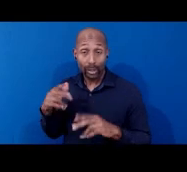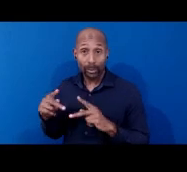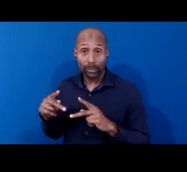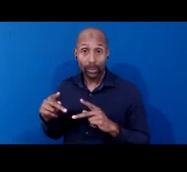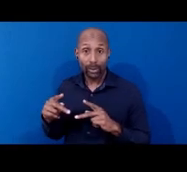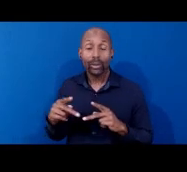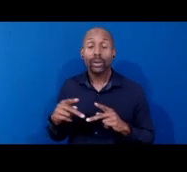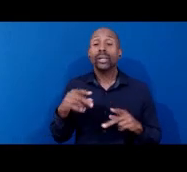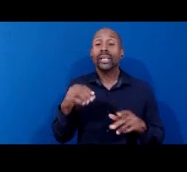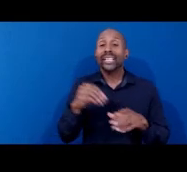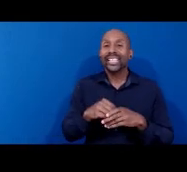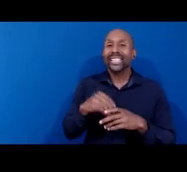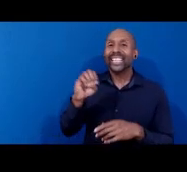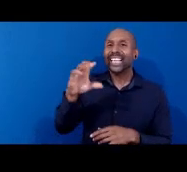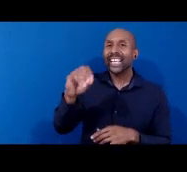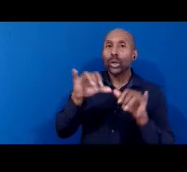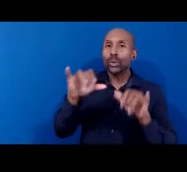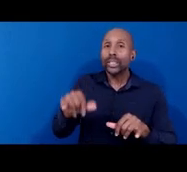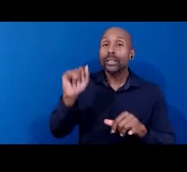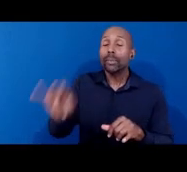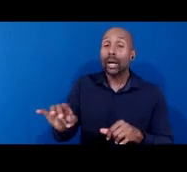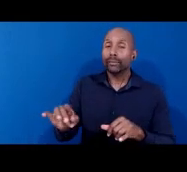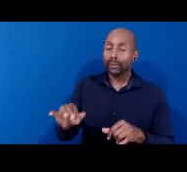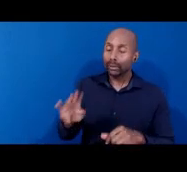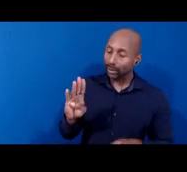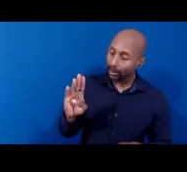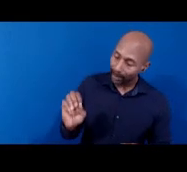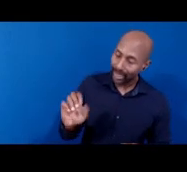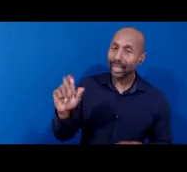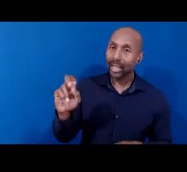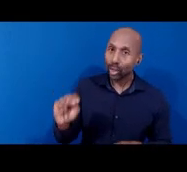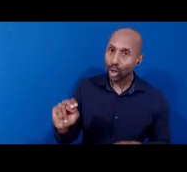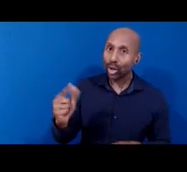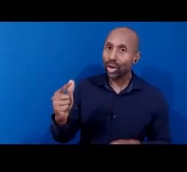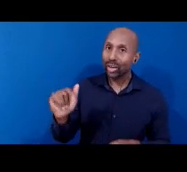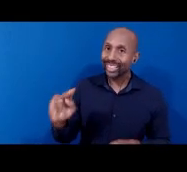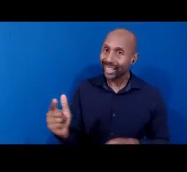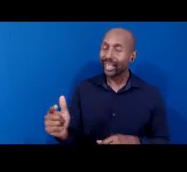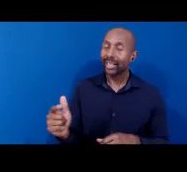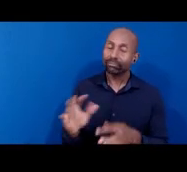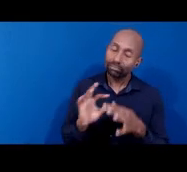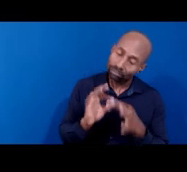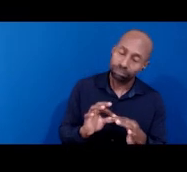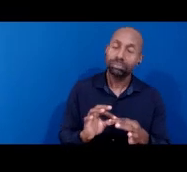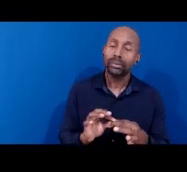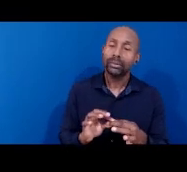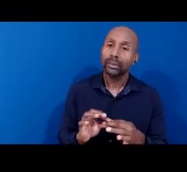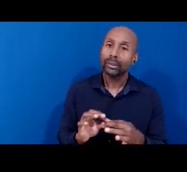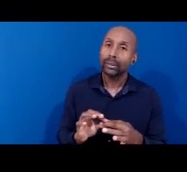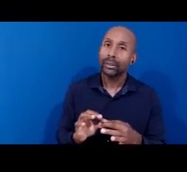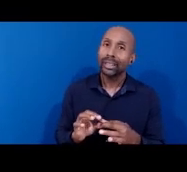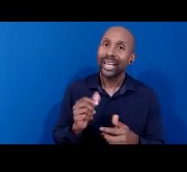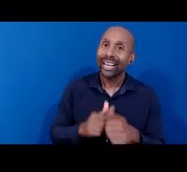again, when students were telling us their stories, we heard that teachers had the most significant or teachers play the